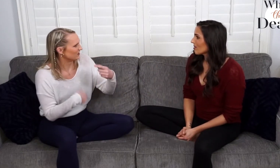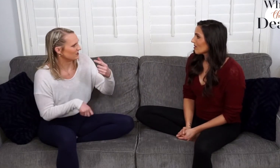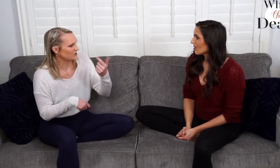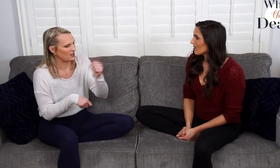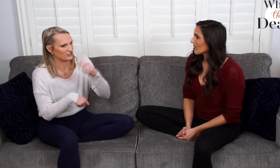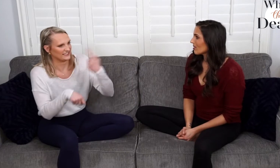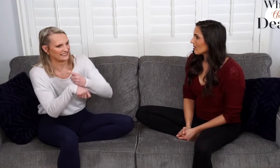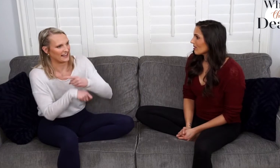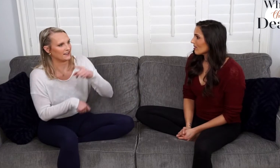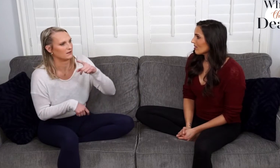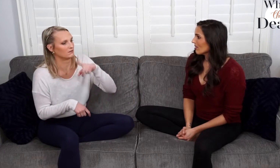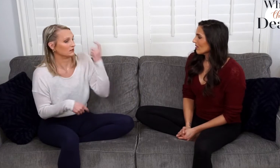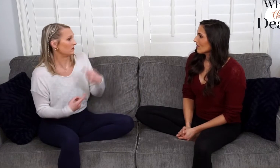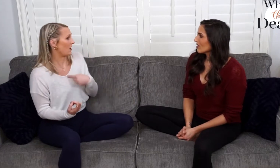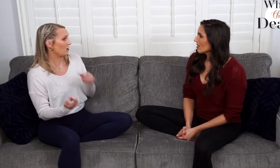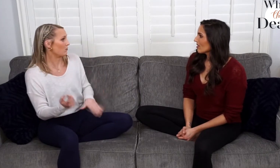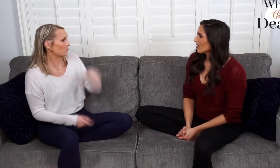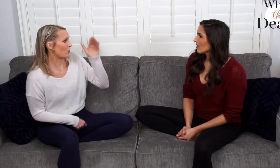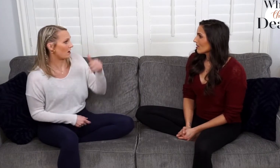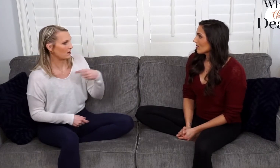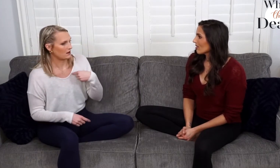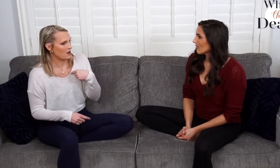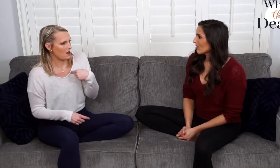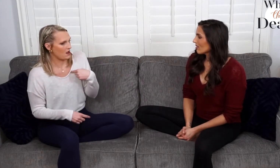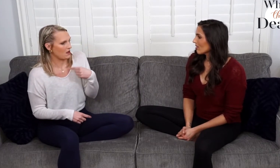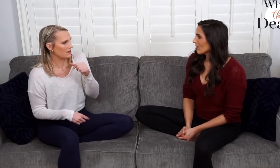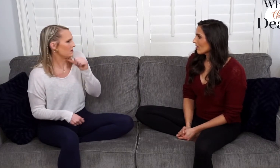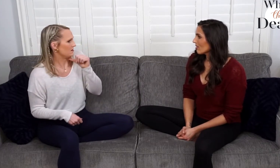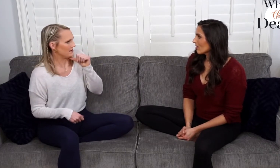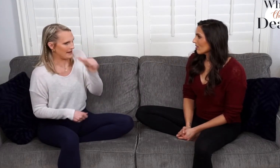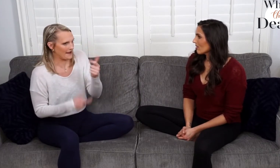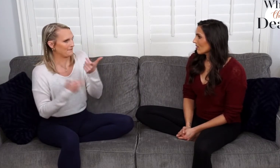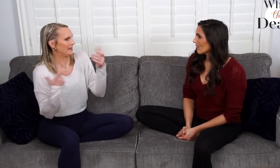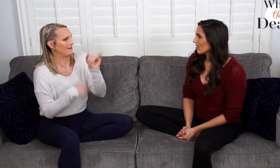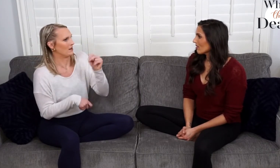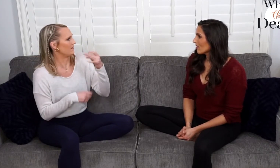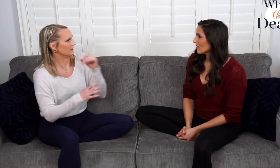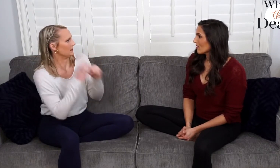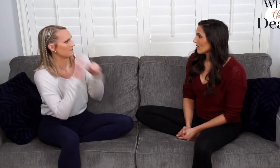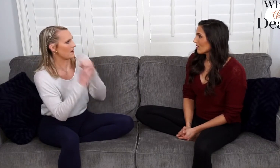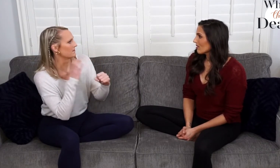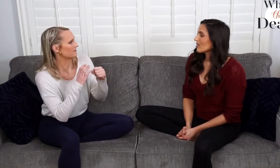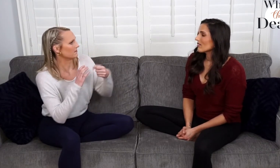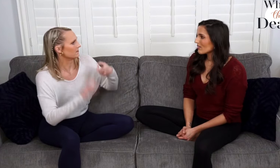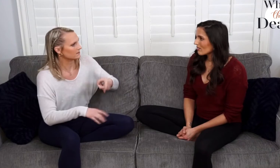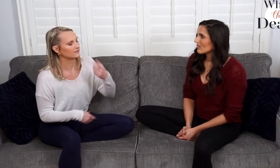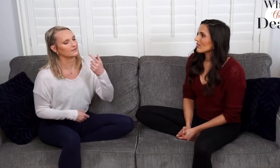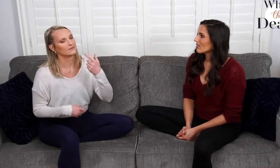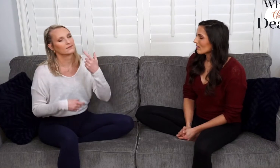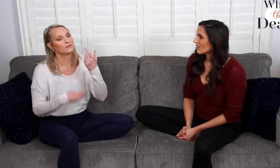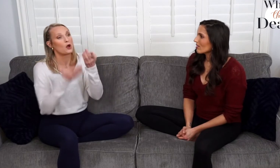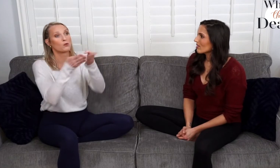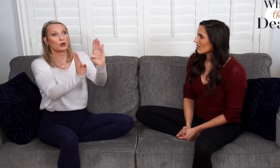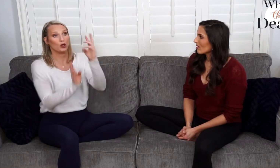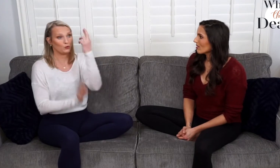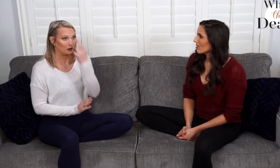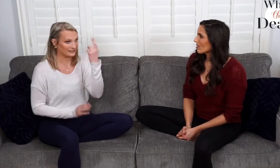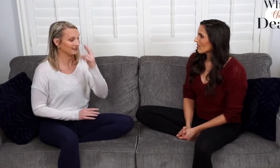the other day because with my upbringing I'm not a huge fan of SimComing. The overall reason